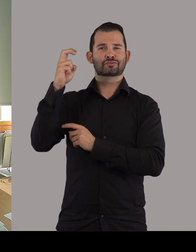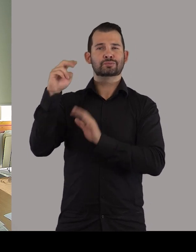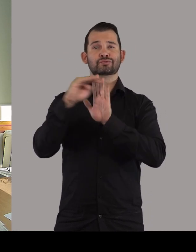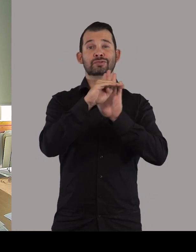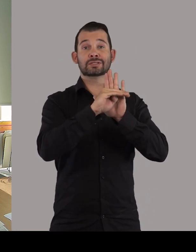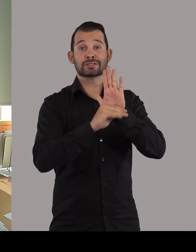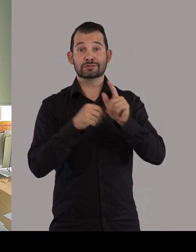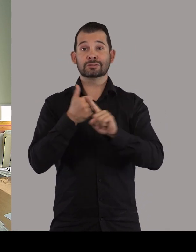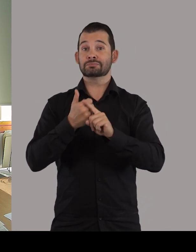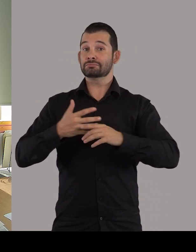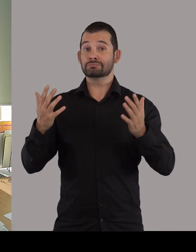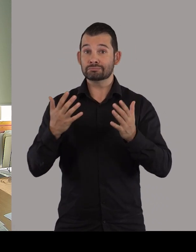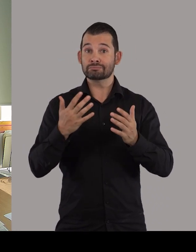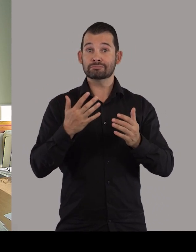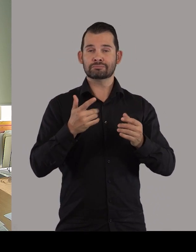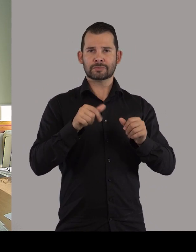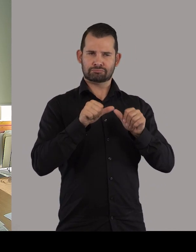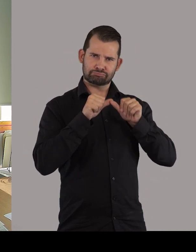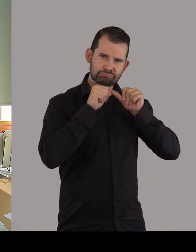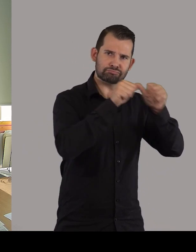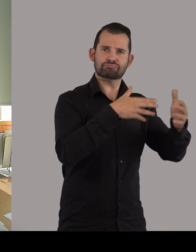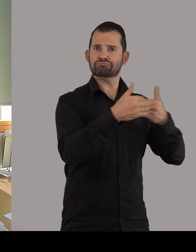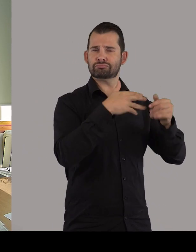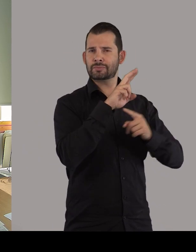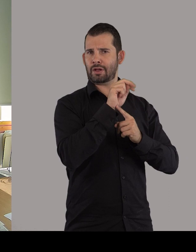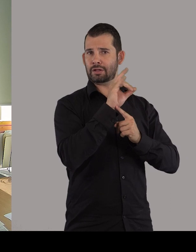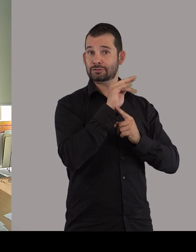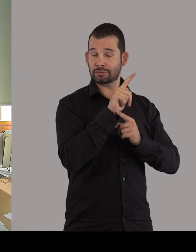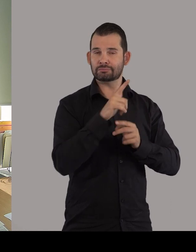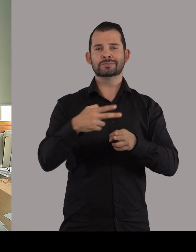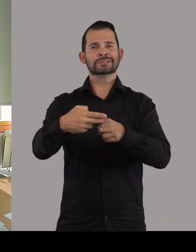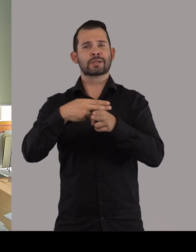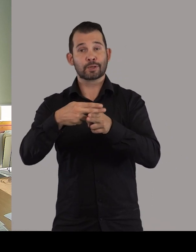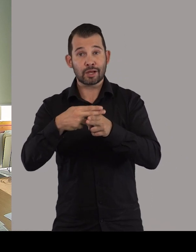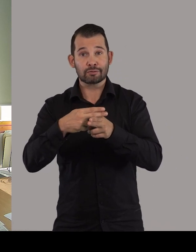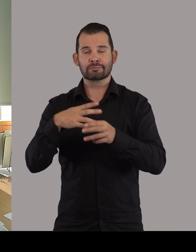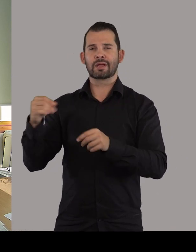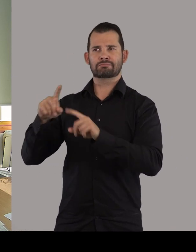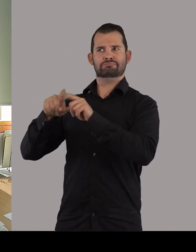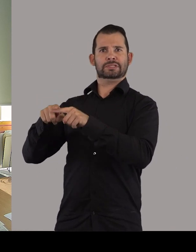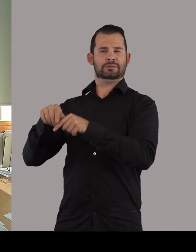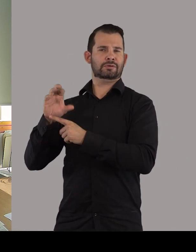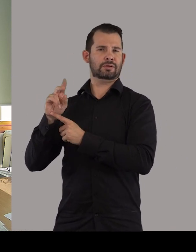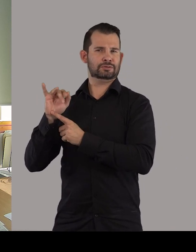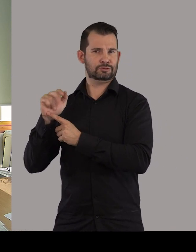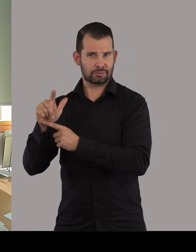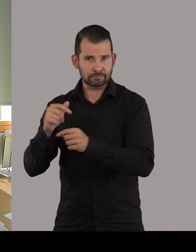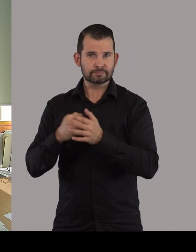AODA transportation regulations and they are: unconditional, temporary, and conditional.